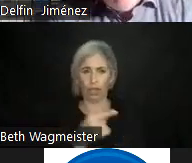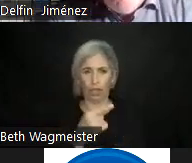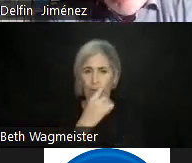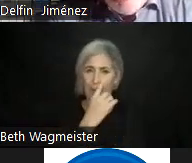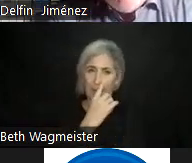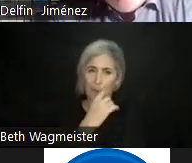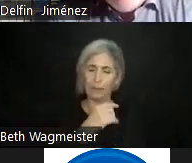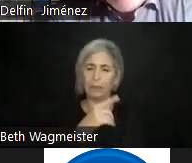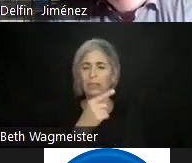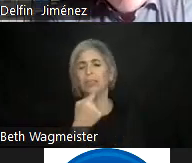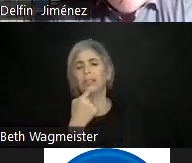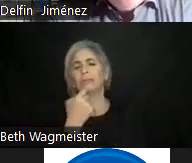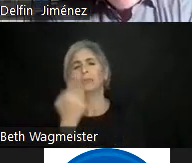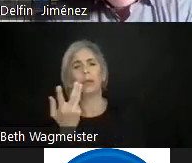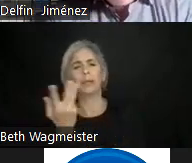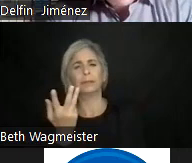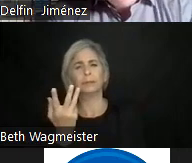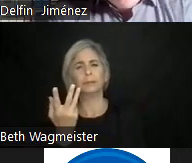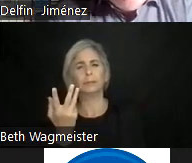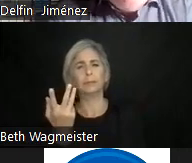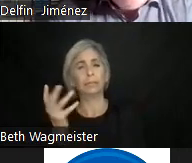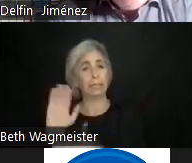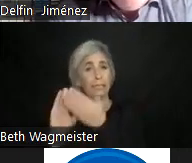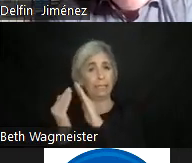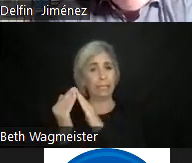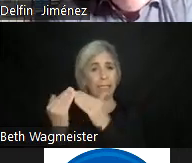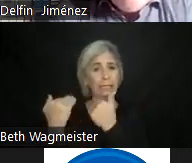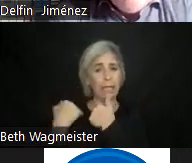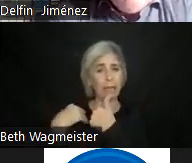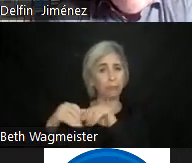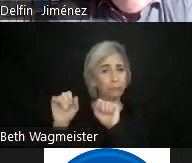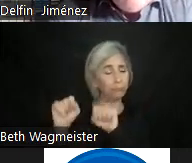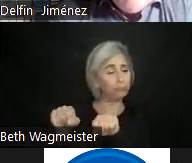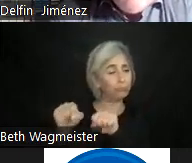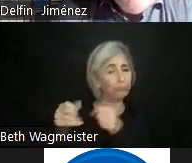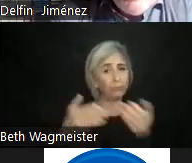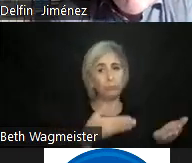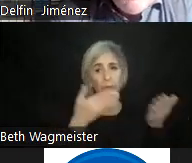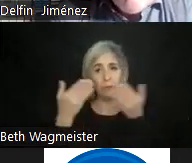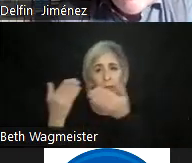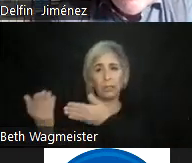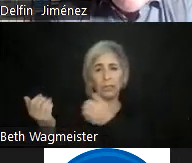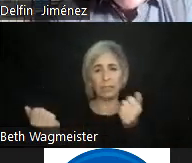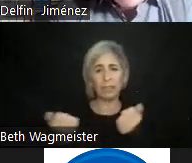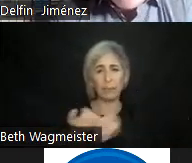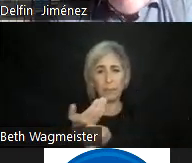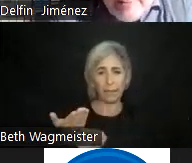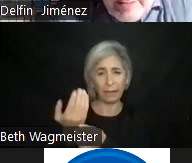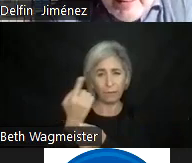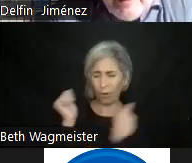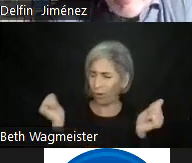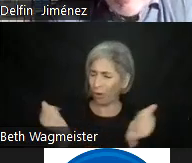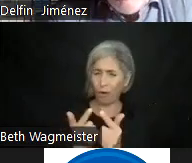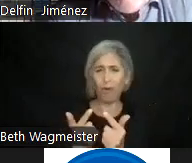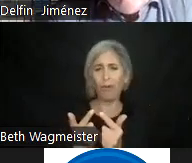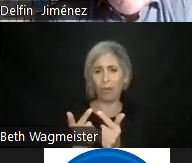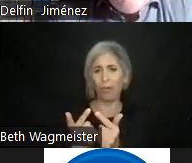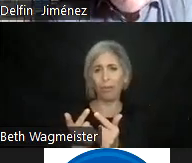who says cities have the capability of providing something for everybody, only because